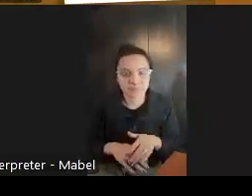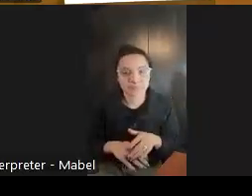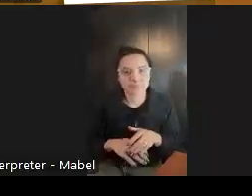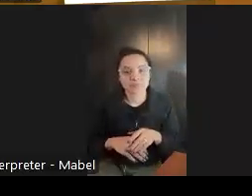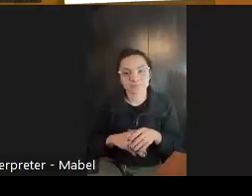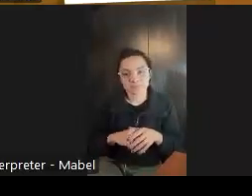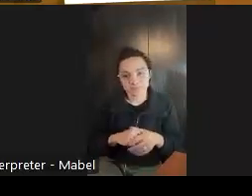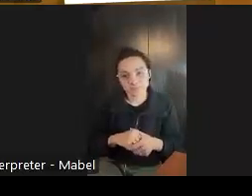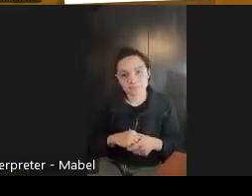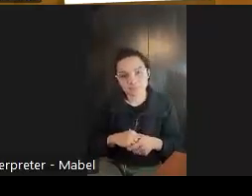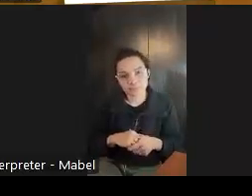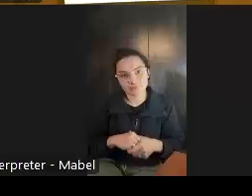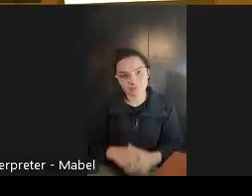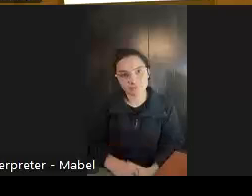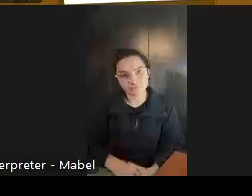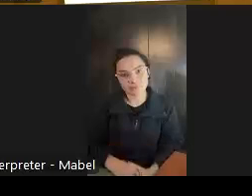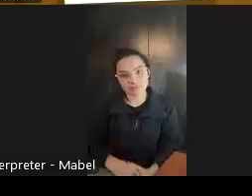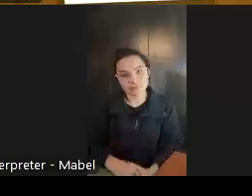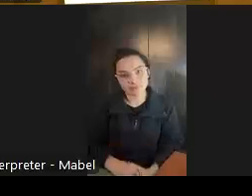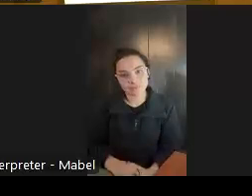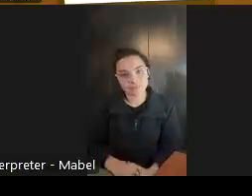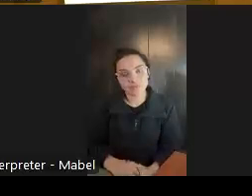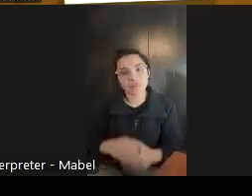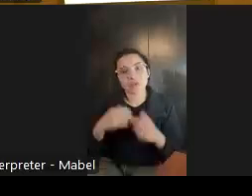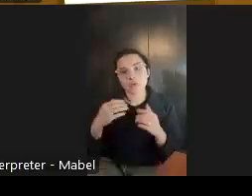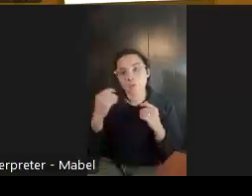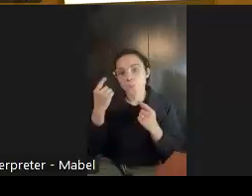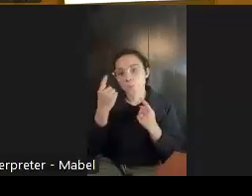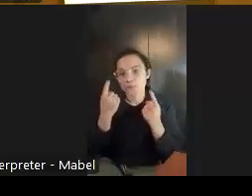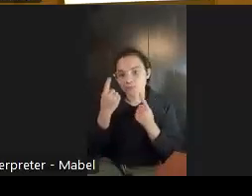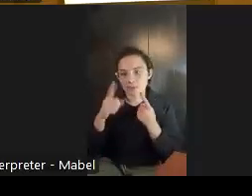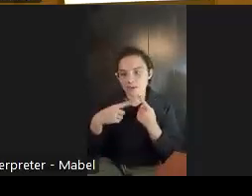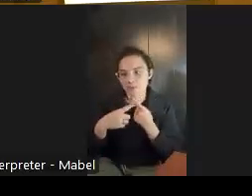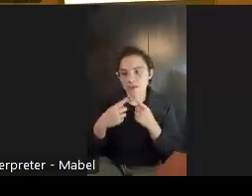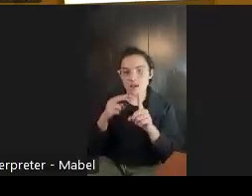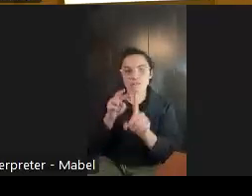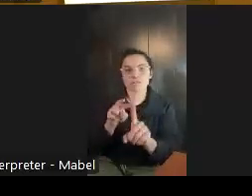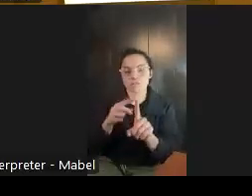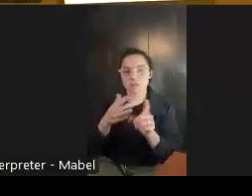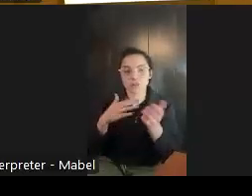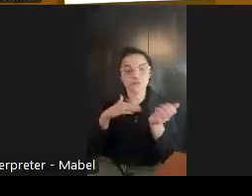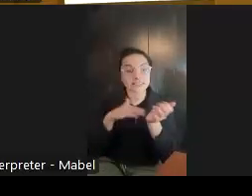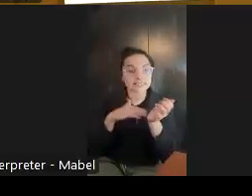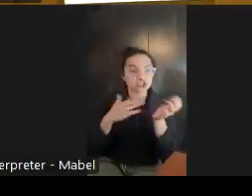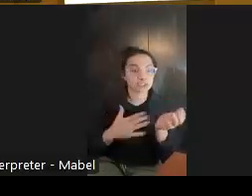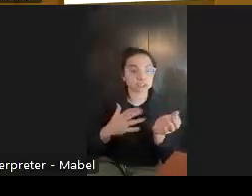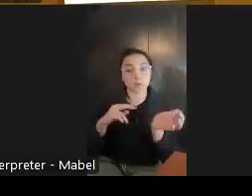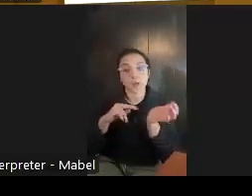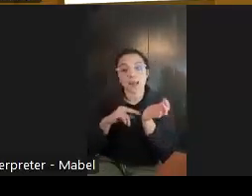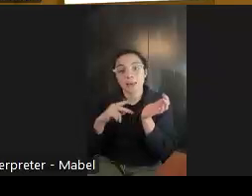not just a Physicians or nurse practicians who are going to be managing medications or doing s